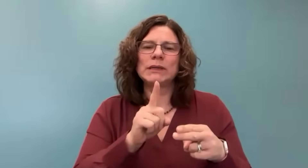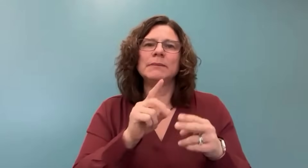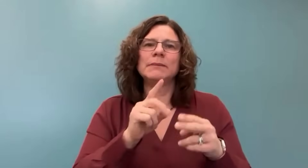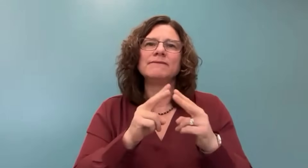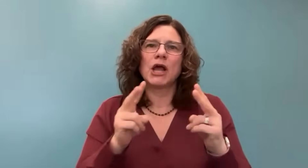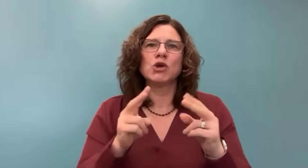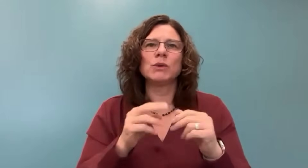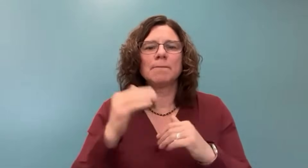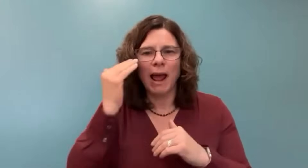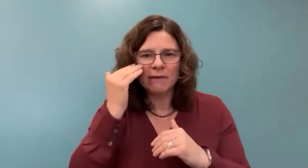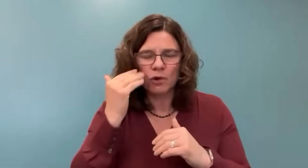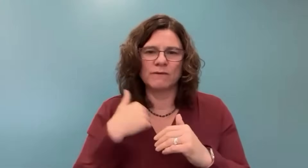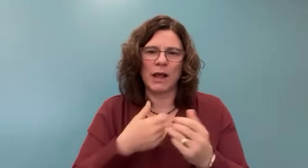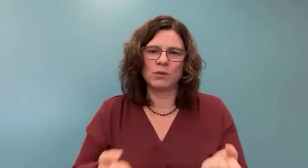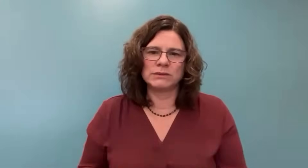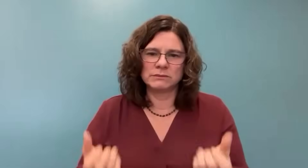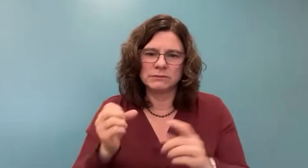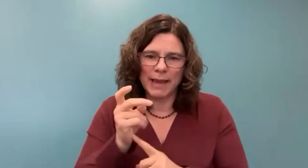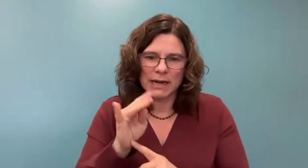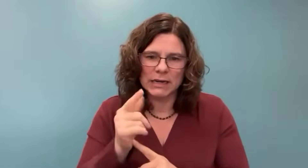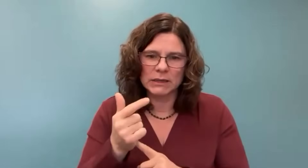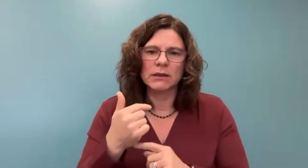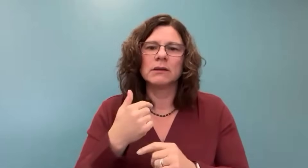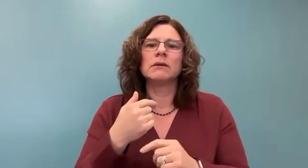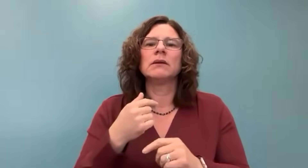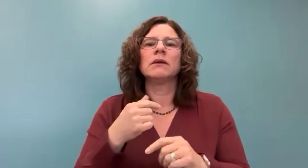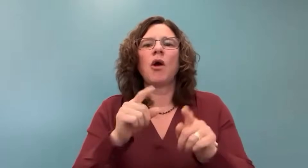being very mindful of our spending.